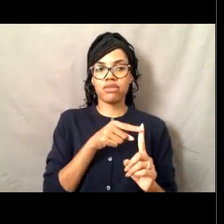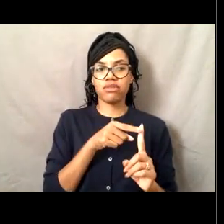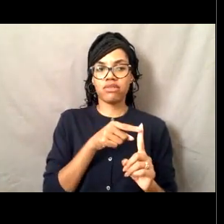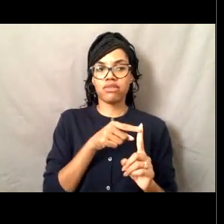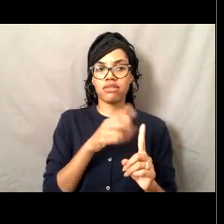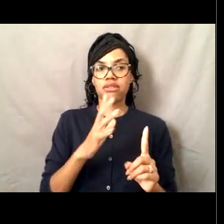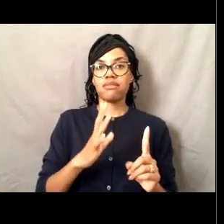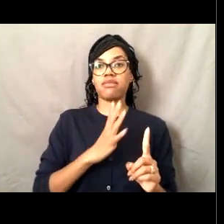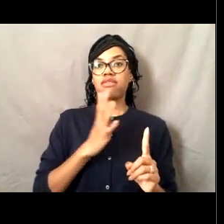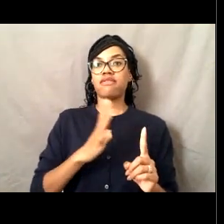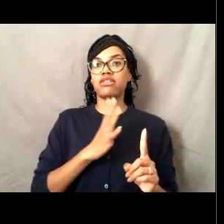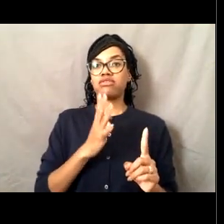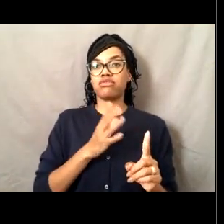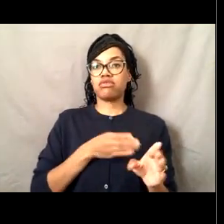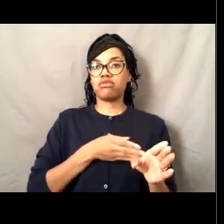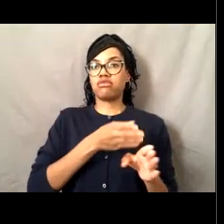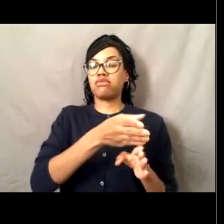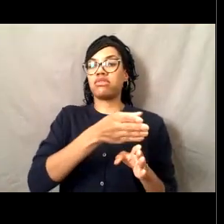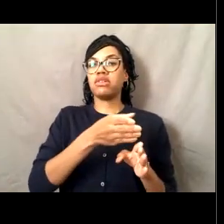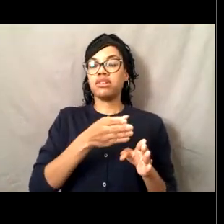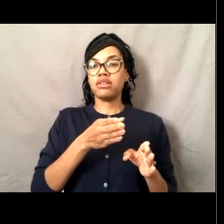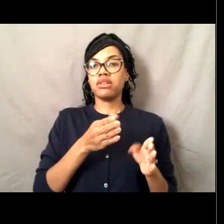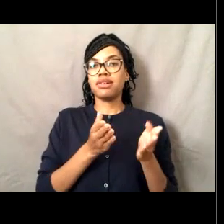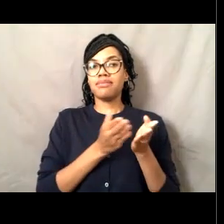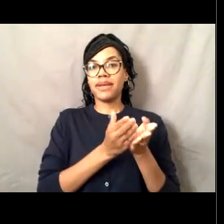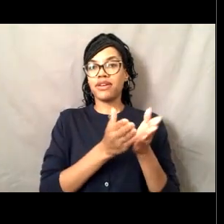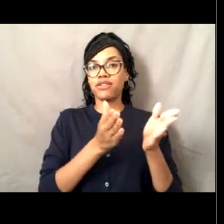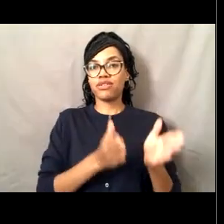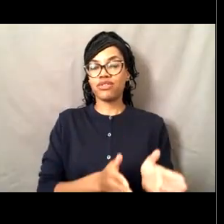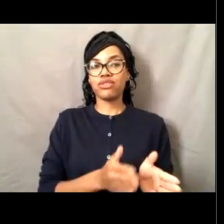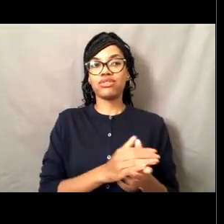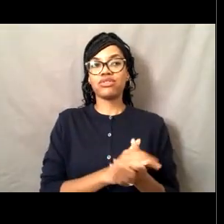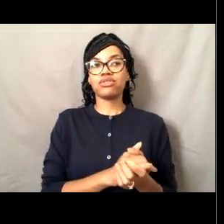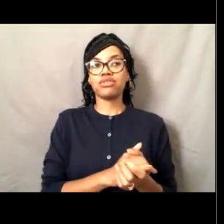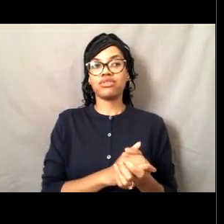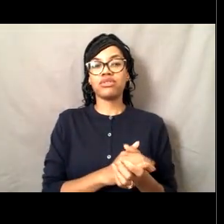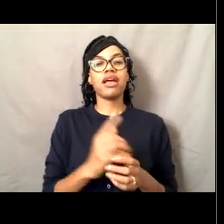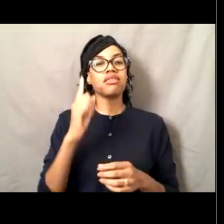so I'm assuming it's 18 for the NOAA Corps as well with